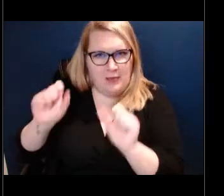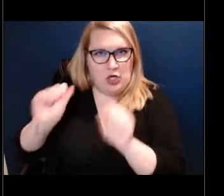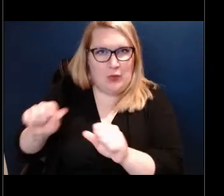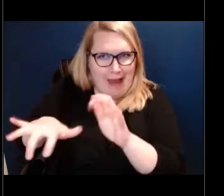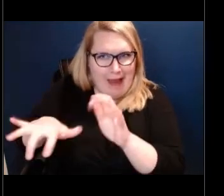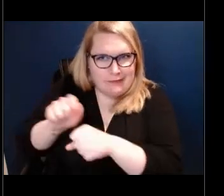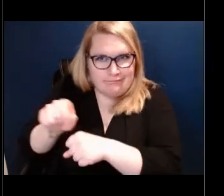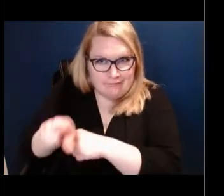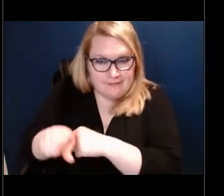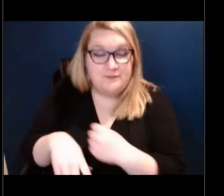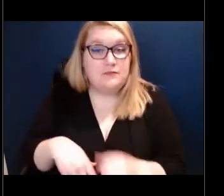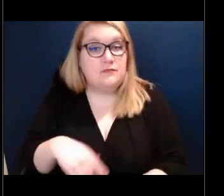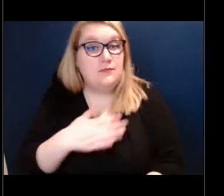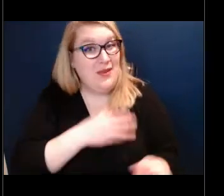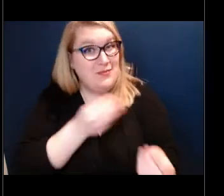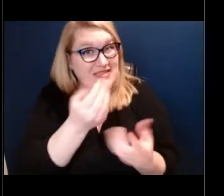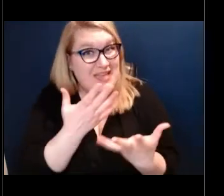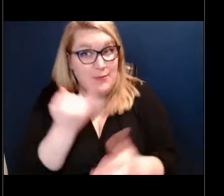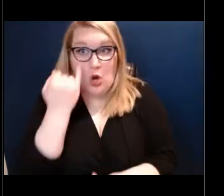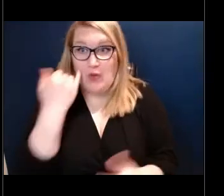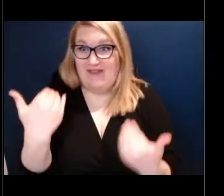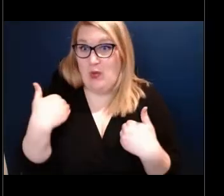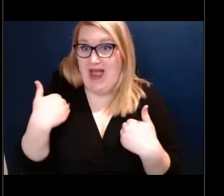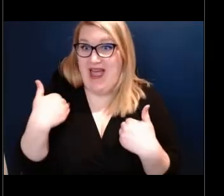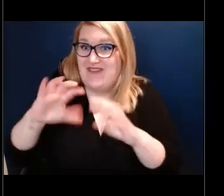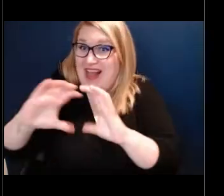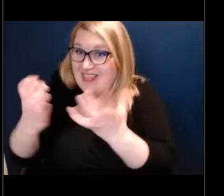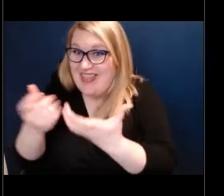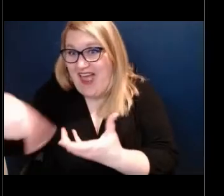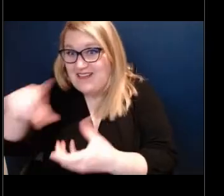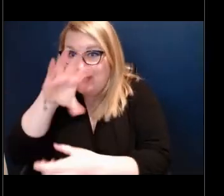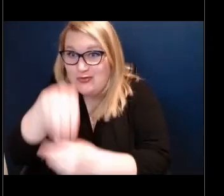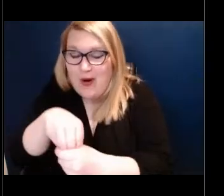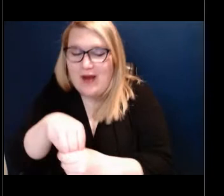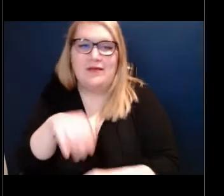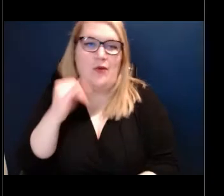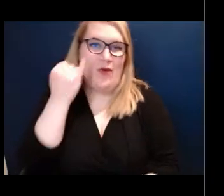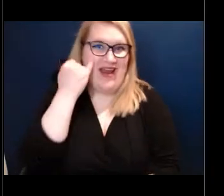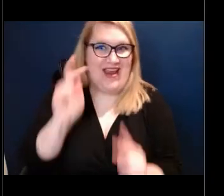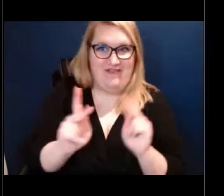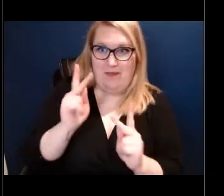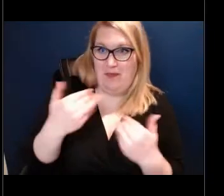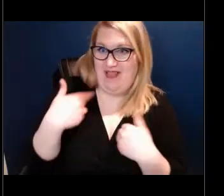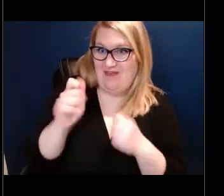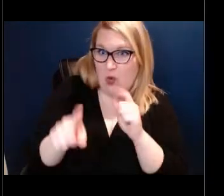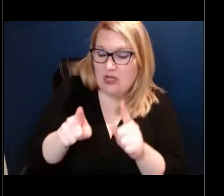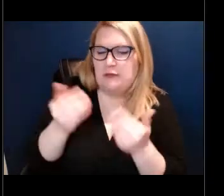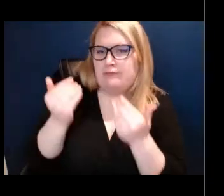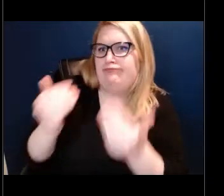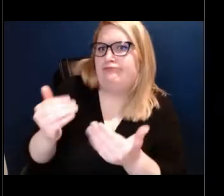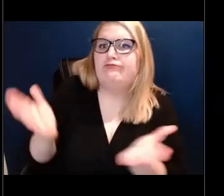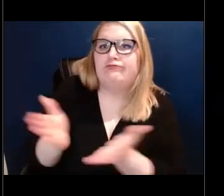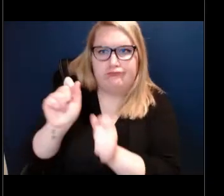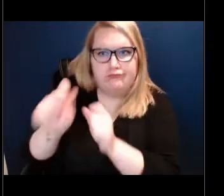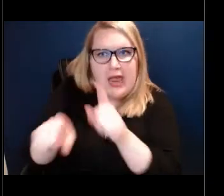And if there are multiple people watching let us know who's asking the question. We encourage you to ask them as we go and I will be keeping track for everyone.